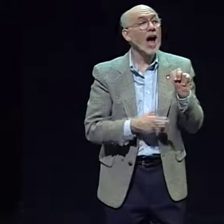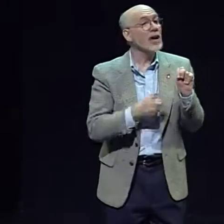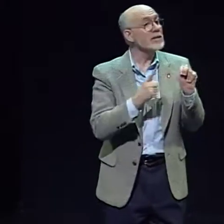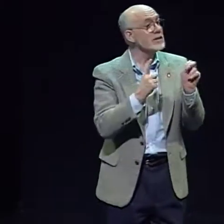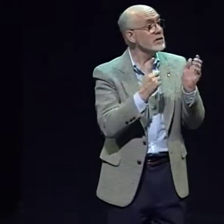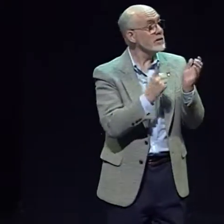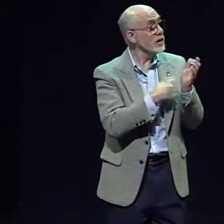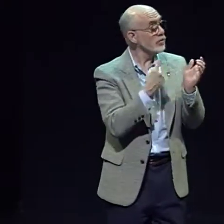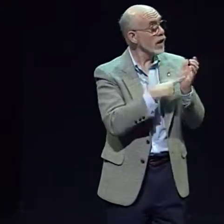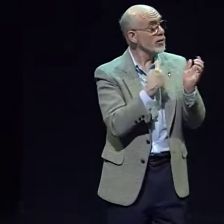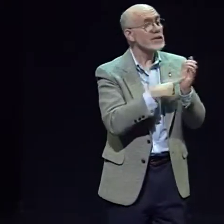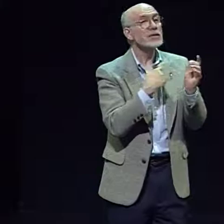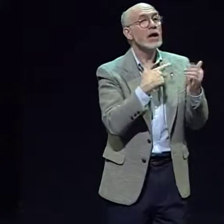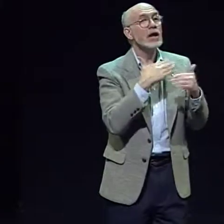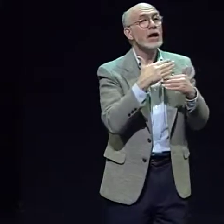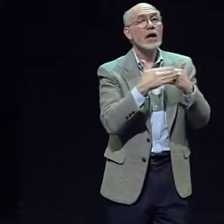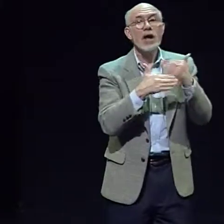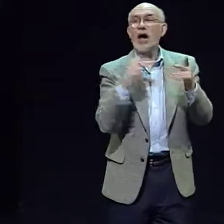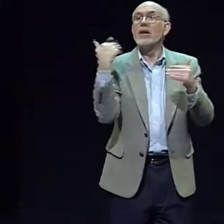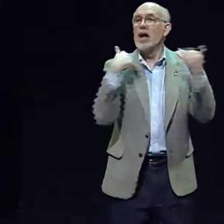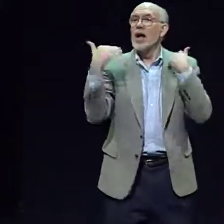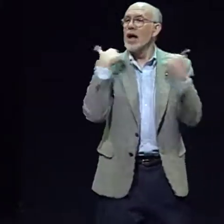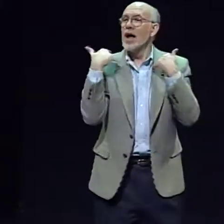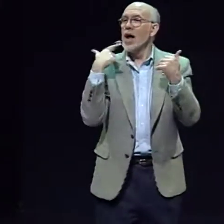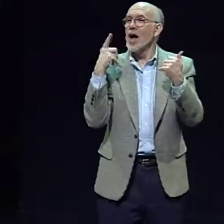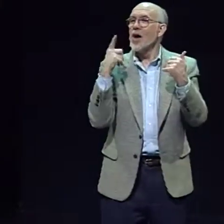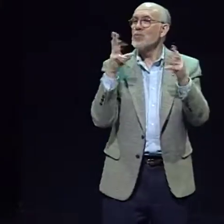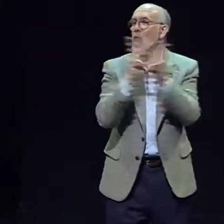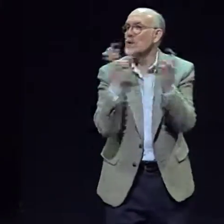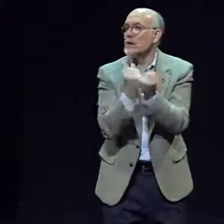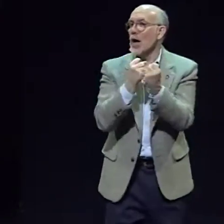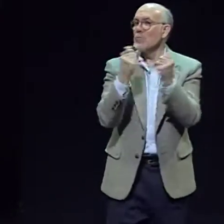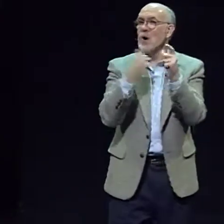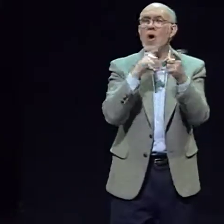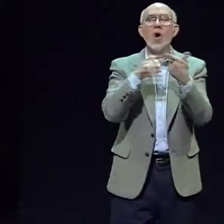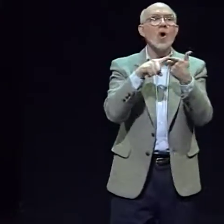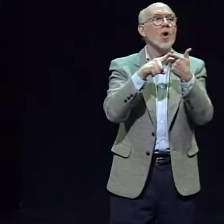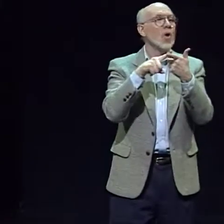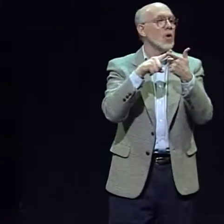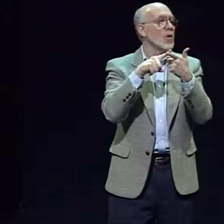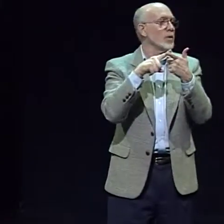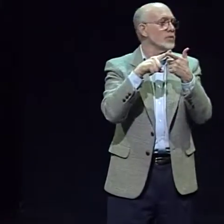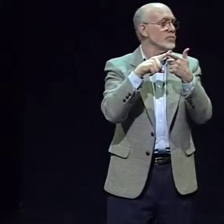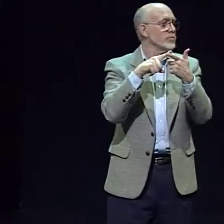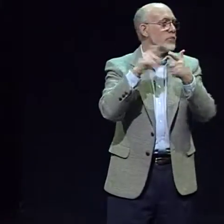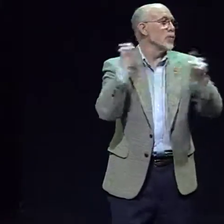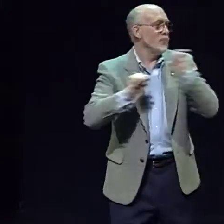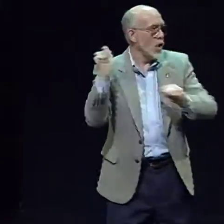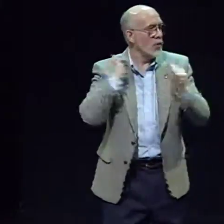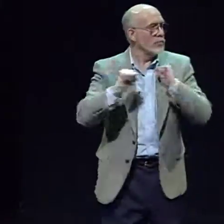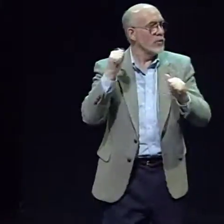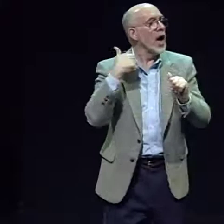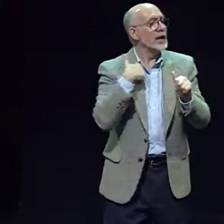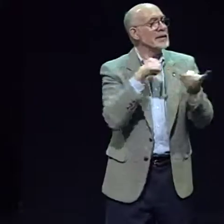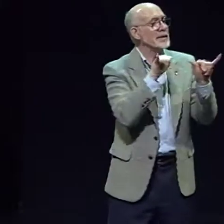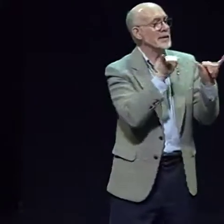I HAD A LOT OF FUN. AND THERE WERE TIMES IN THE PROCESS I WAS ASKED, YOU KNOW, "GIVE A WORKSHOP. HELP US LEARN."